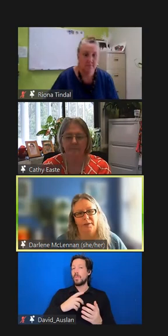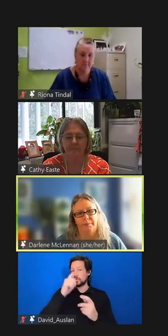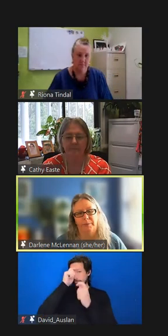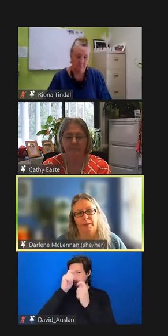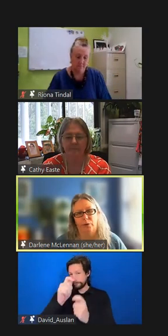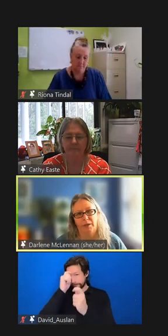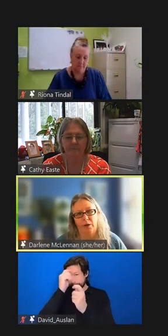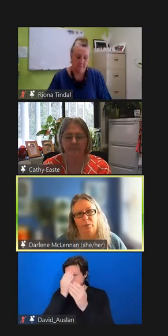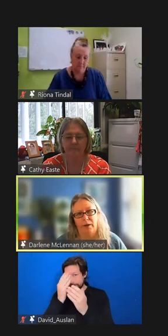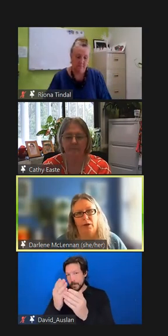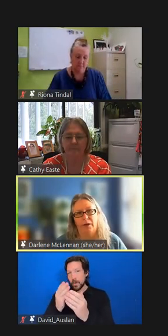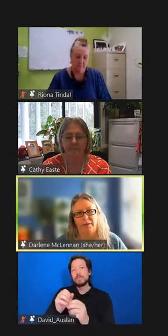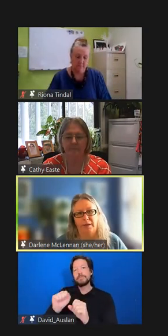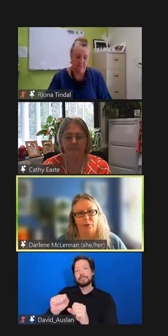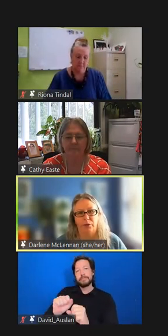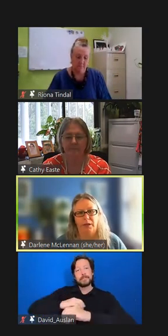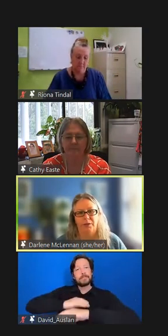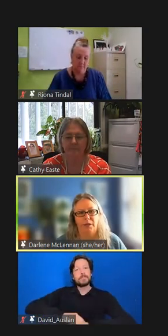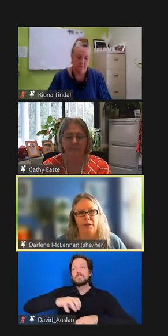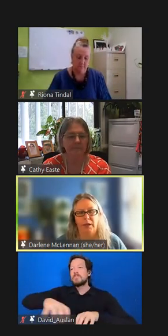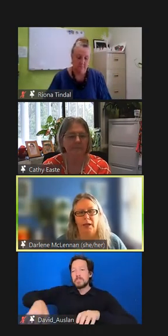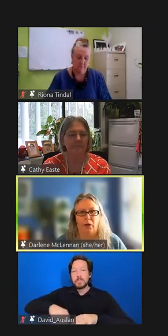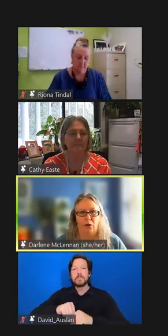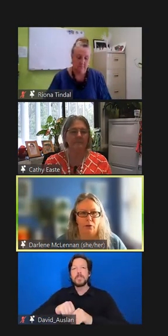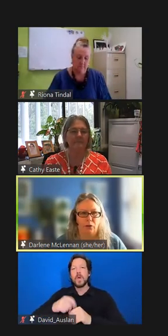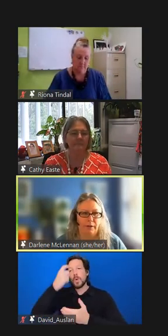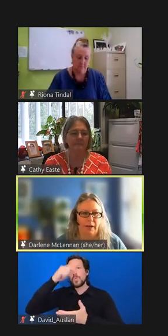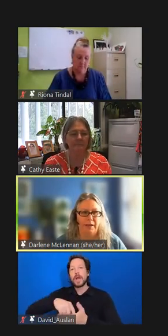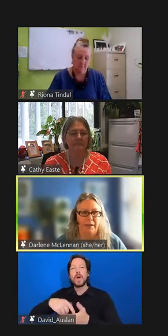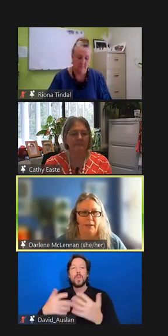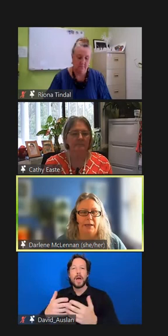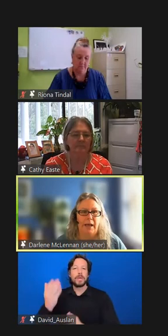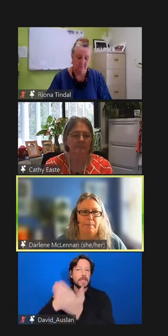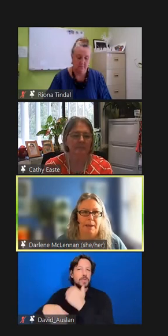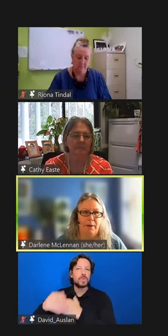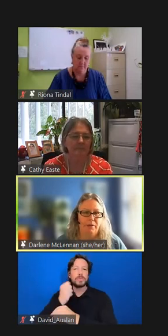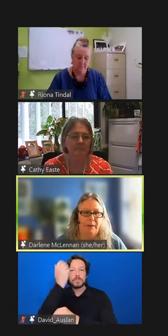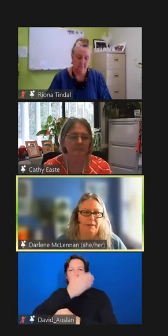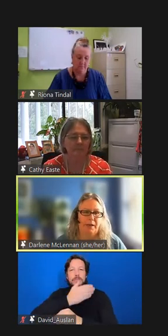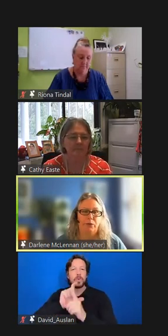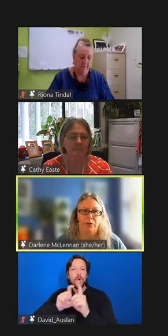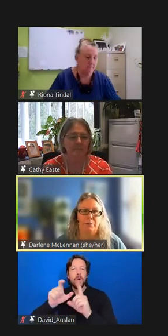and also recognise the Aboriginal history and culture of the land and pay my respects to elders